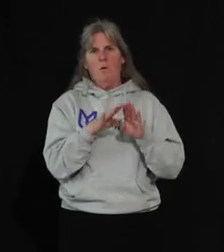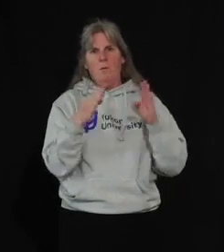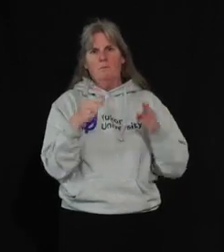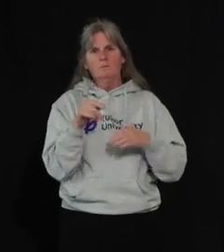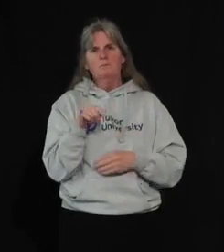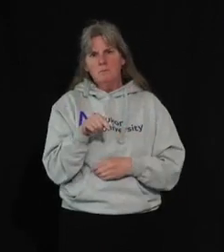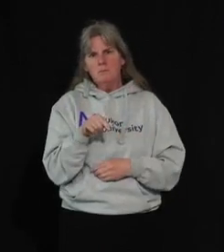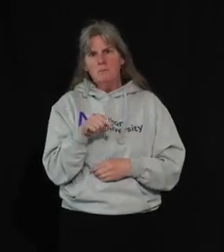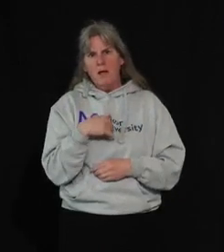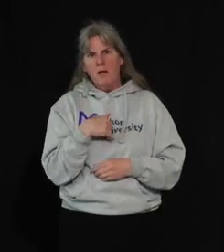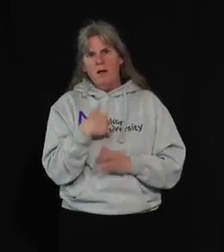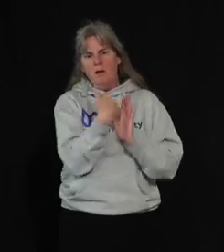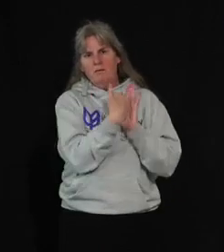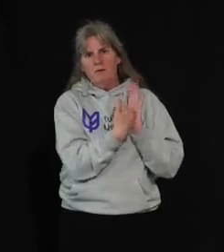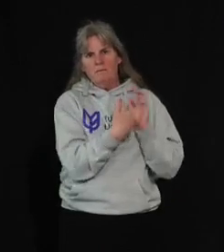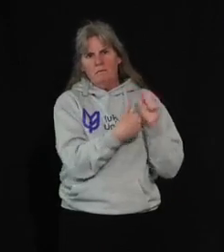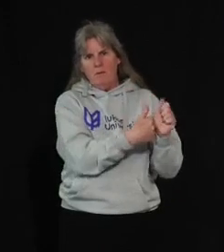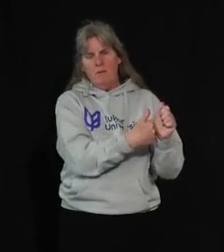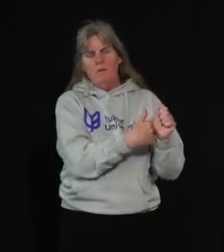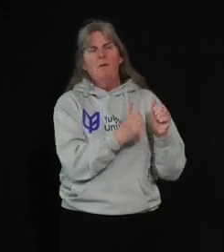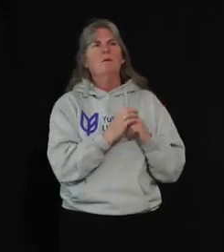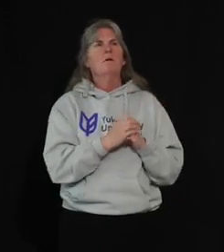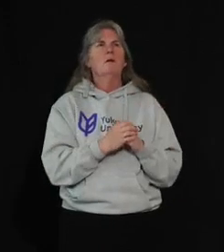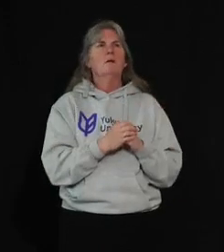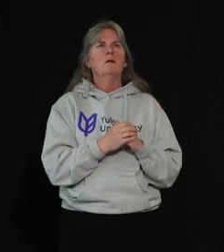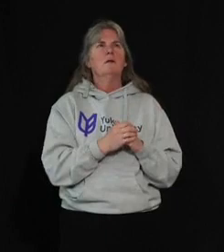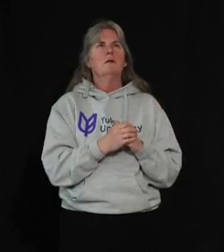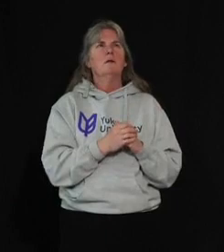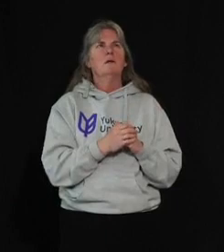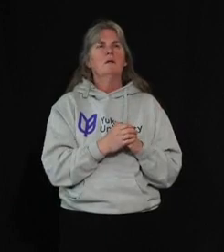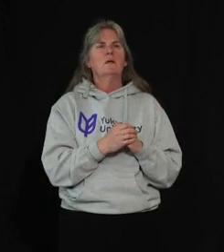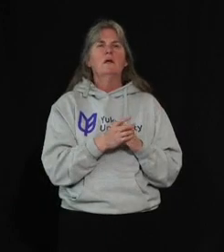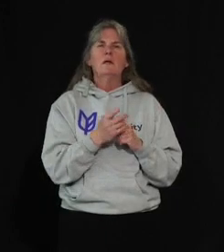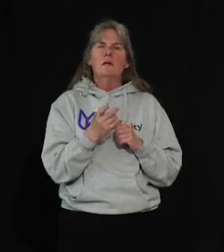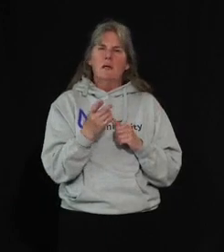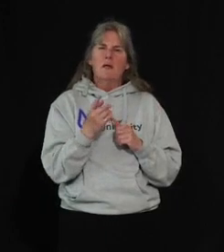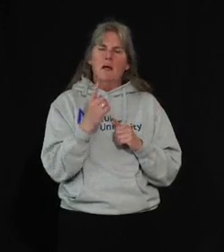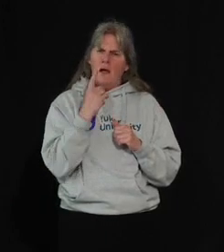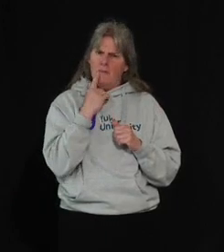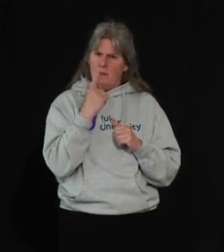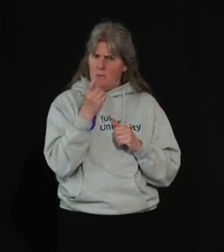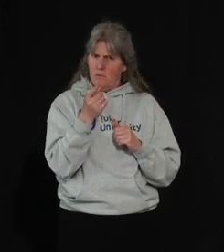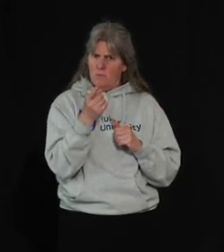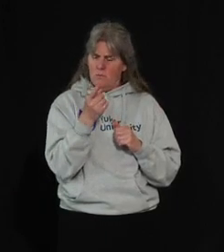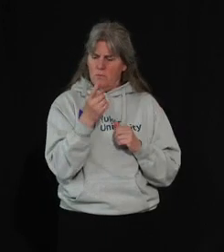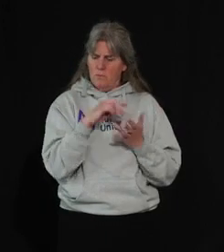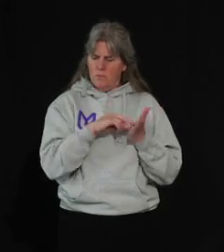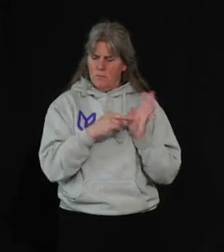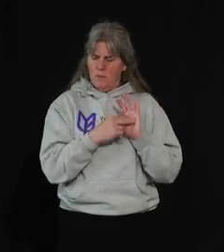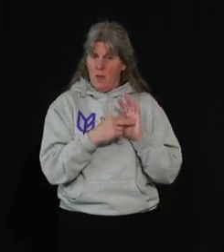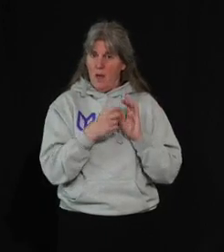and so if... I think your question was how